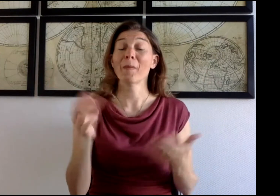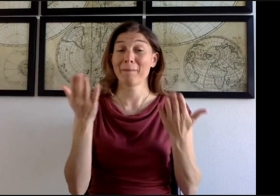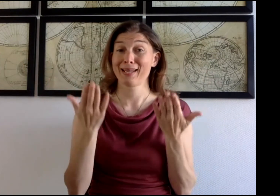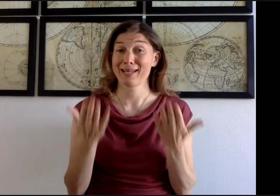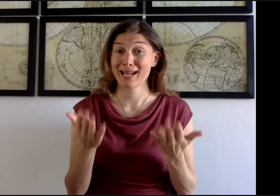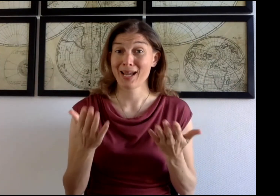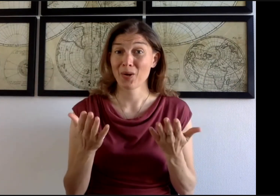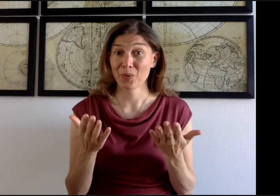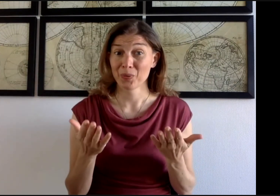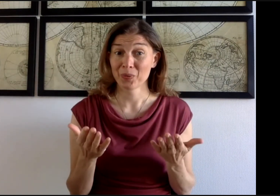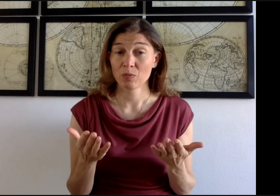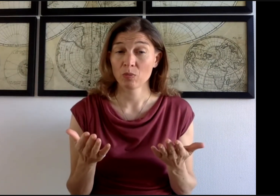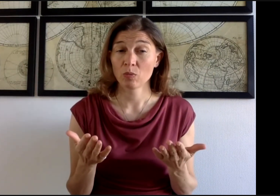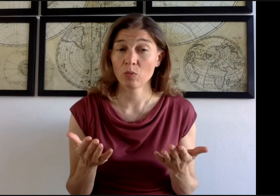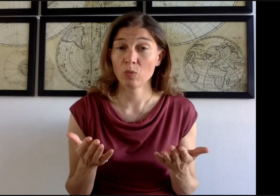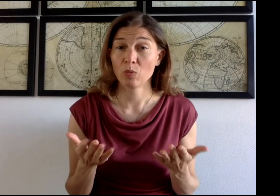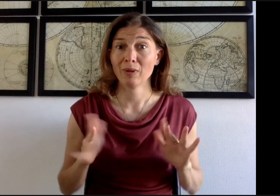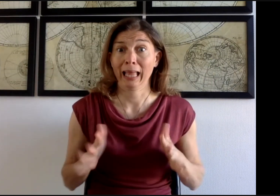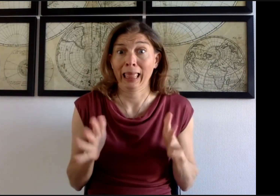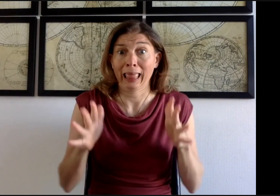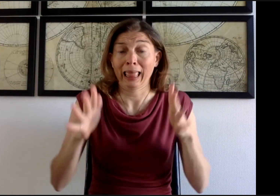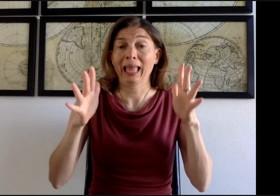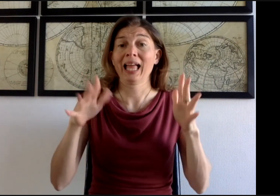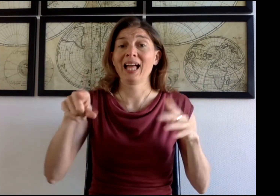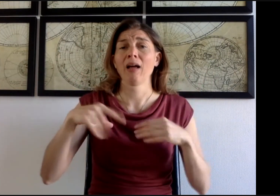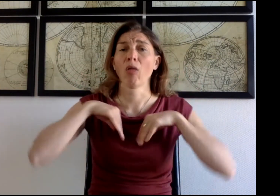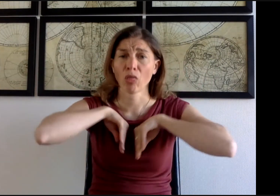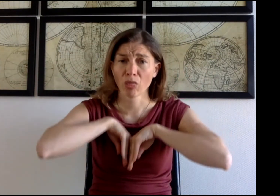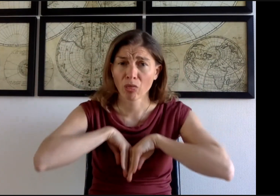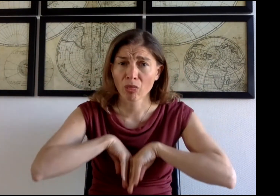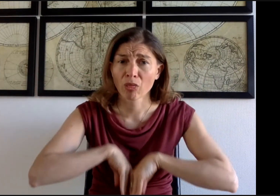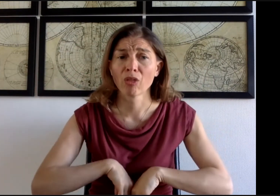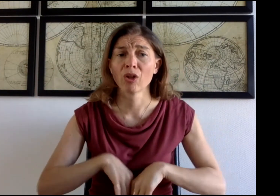so the level of anxiety, depression and stress will likely rise.